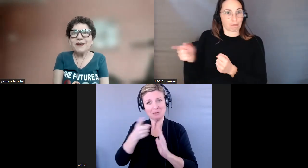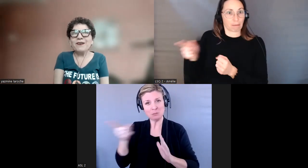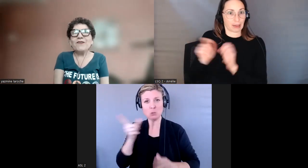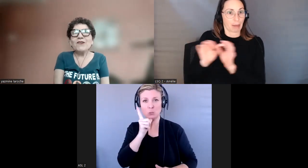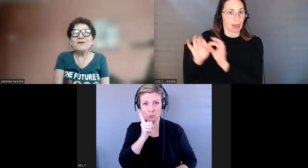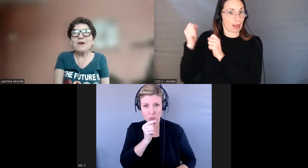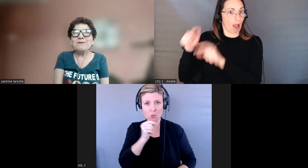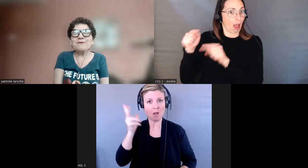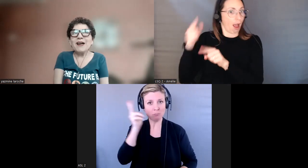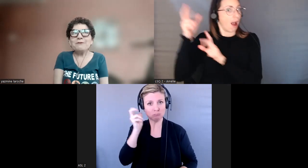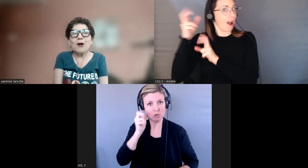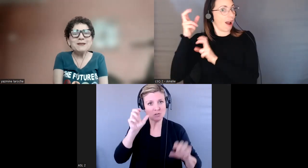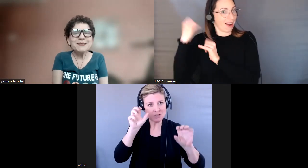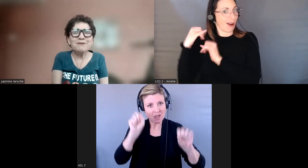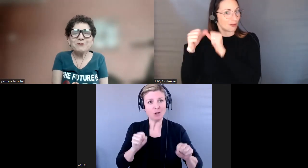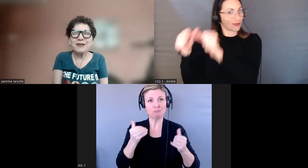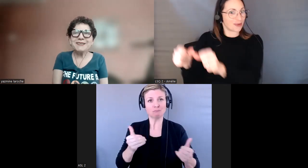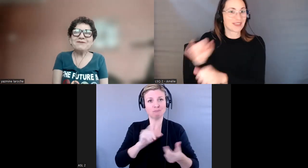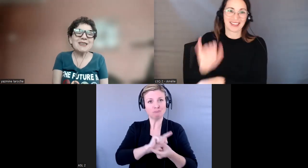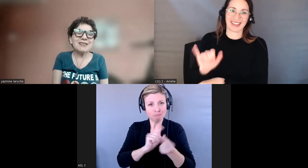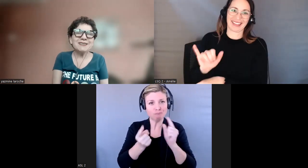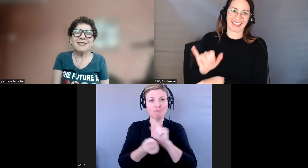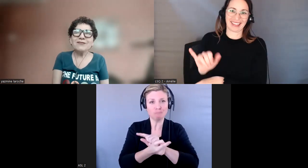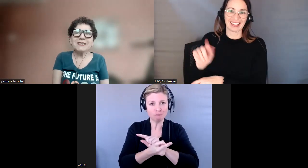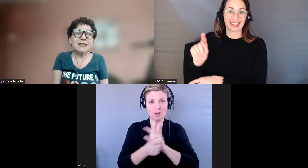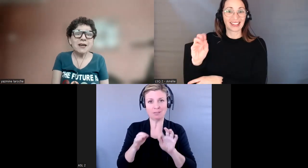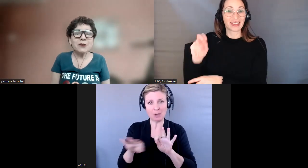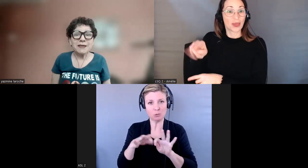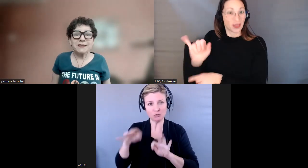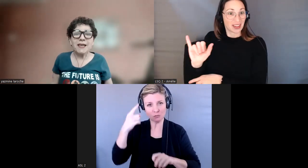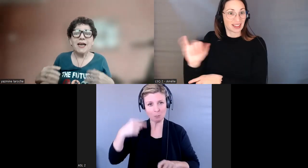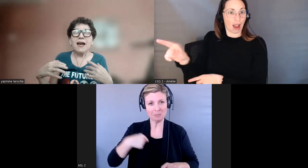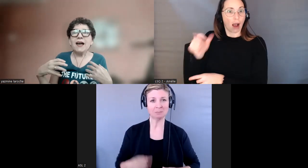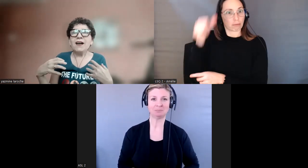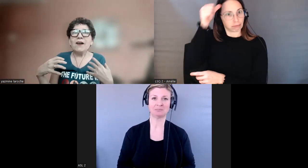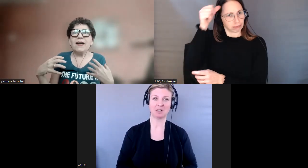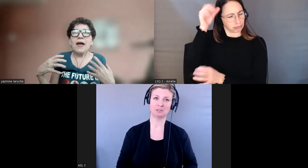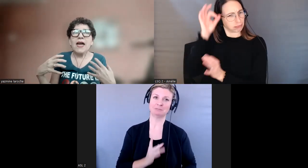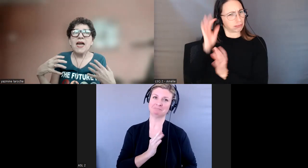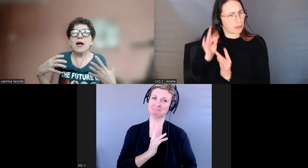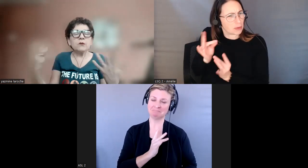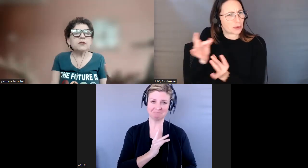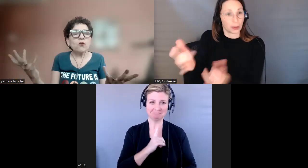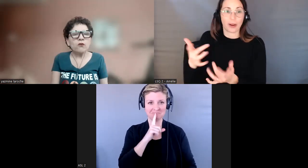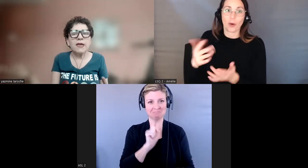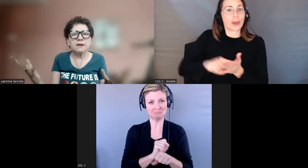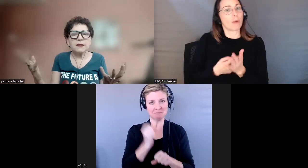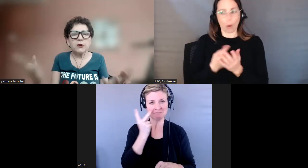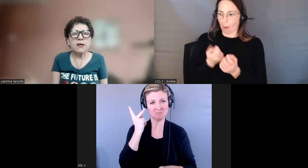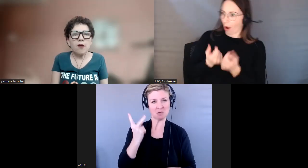the one of my uh Fondest Memories because it was hilarious uh it was a great learning